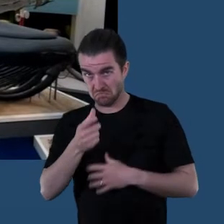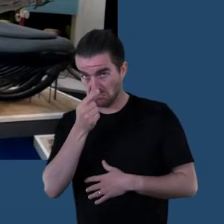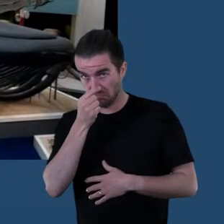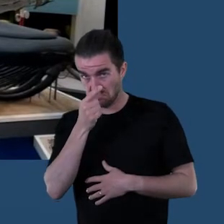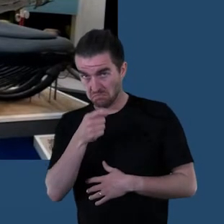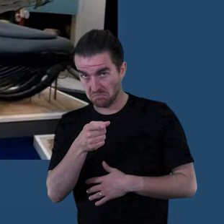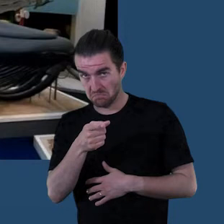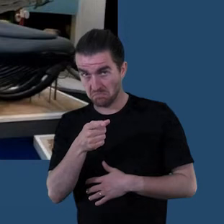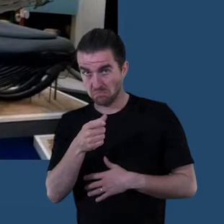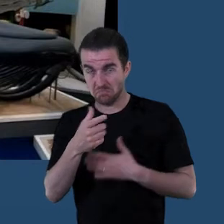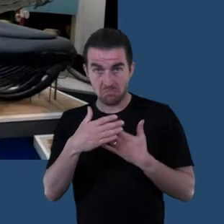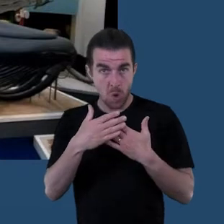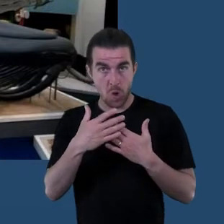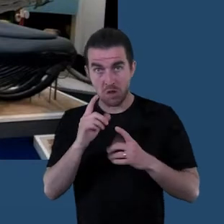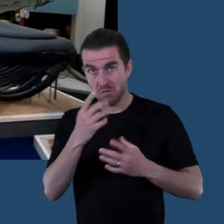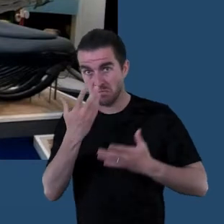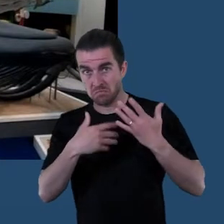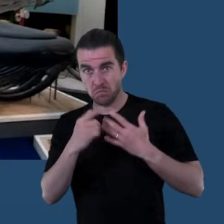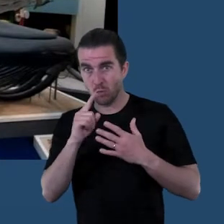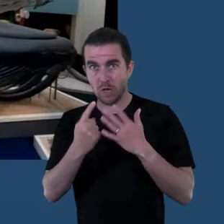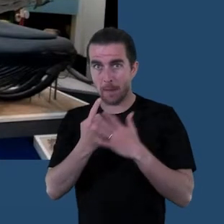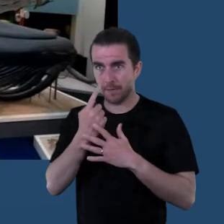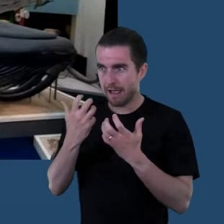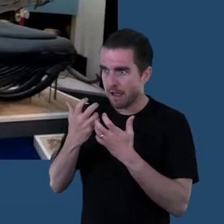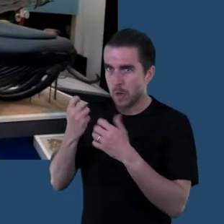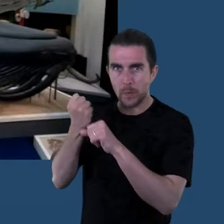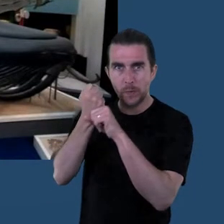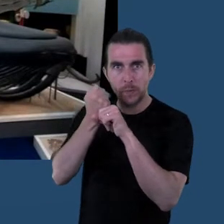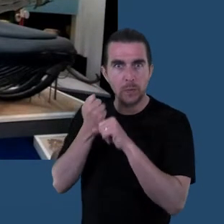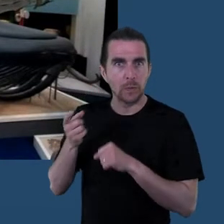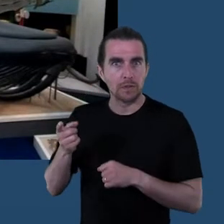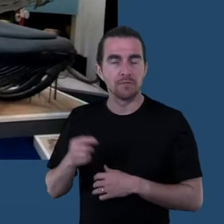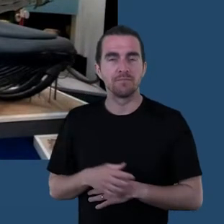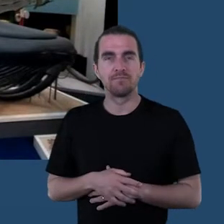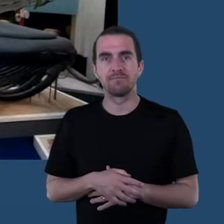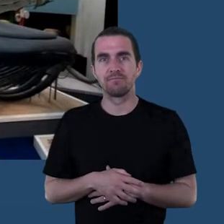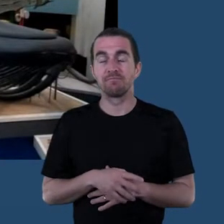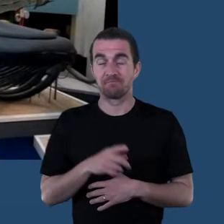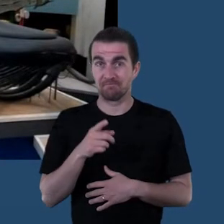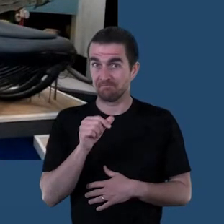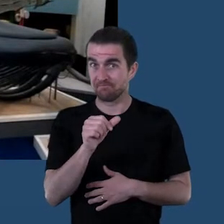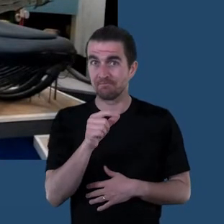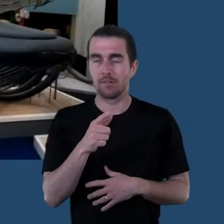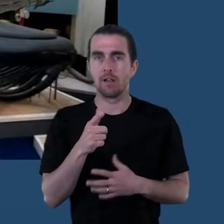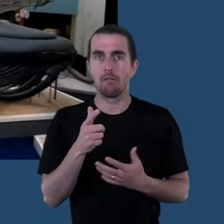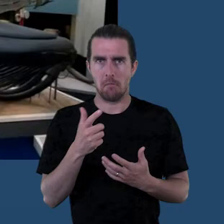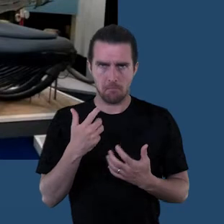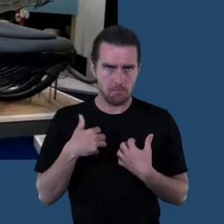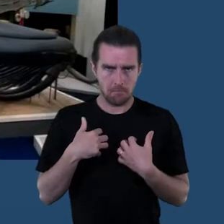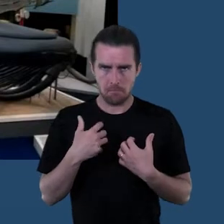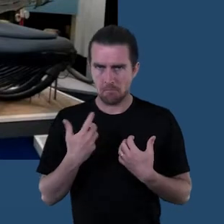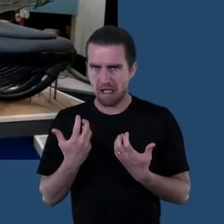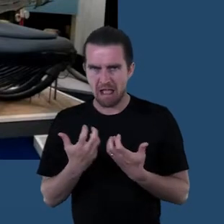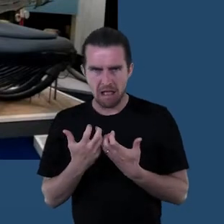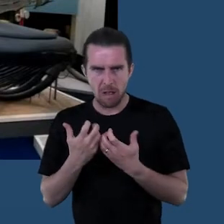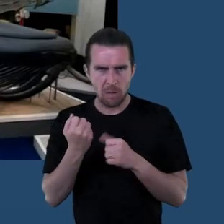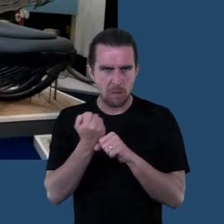Can you tell us a little bit about the story behind this model? Because it seems like a bit of a mystery as to how it got built in the first place.